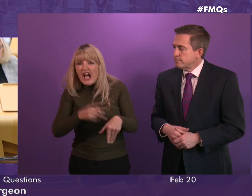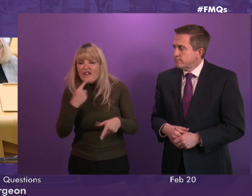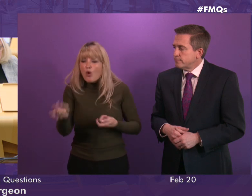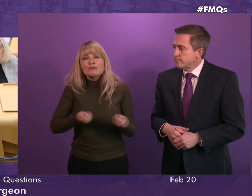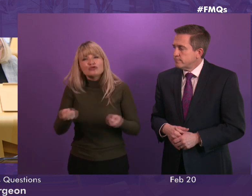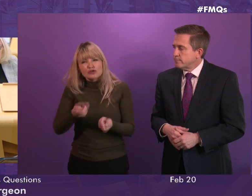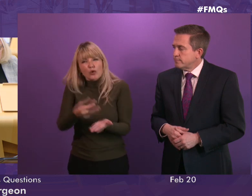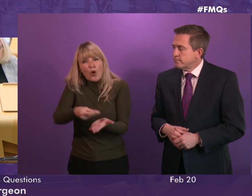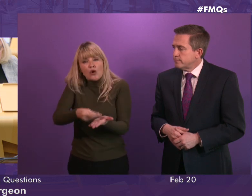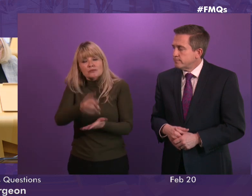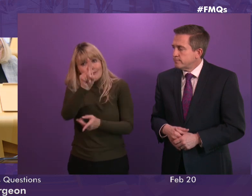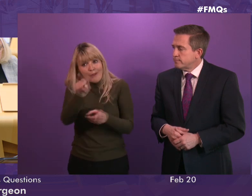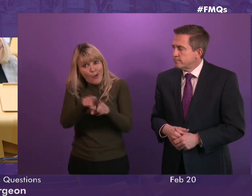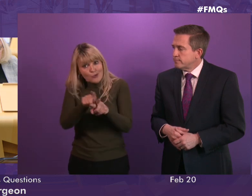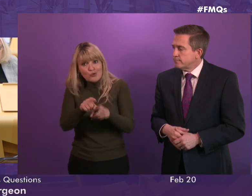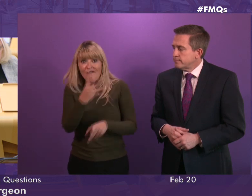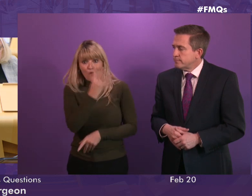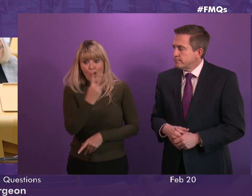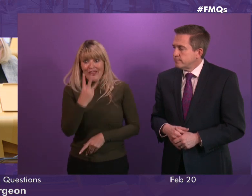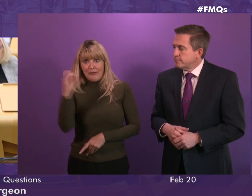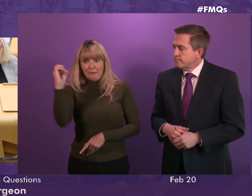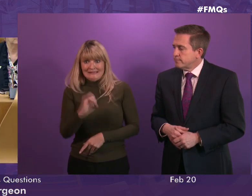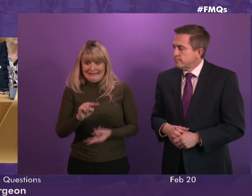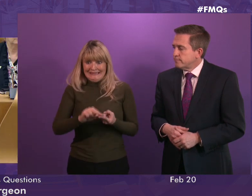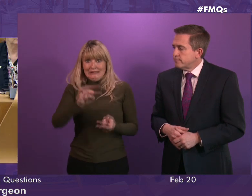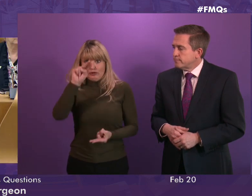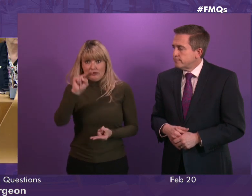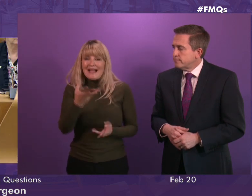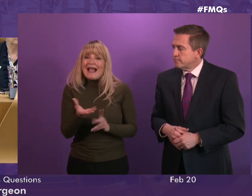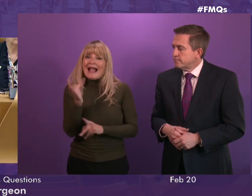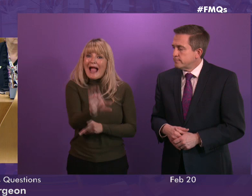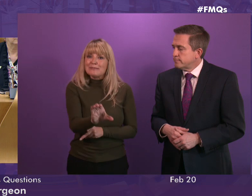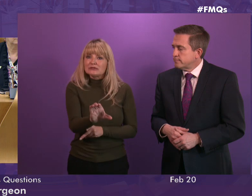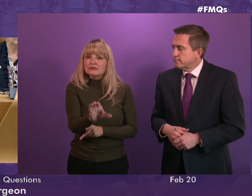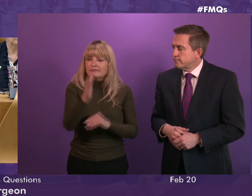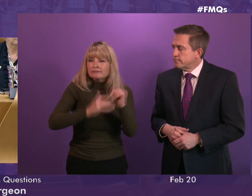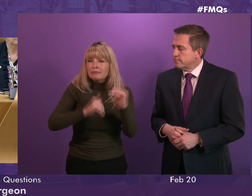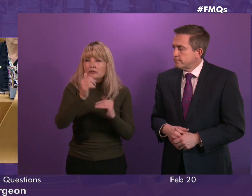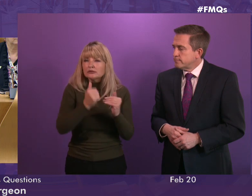costs and a 43 per cent, or £20 million, increase in capital funding. We are investing